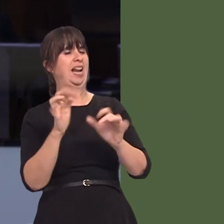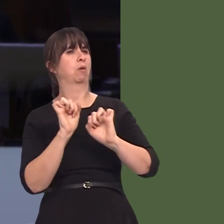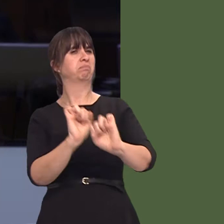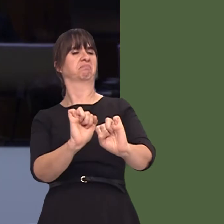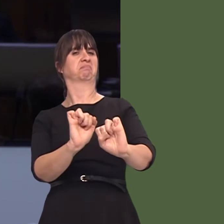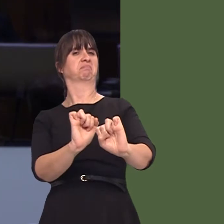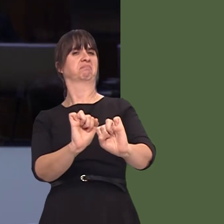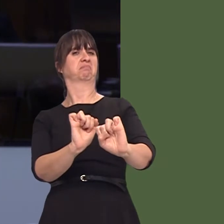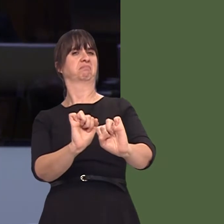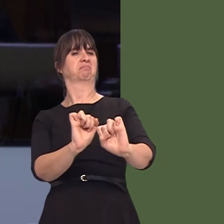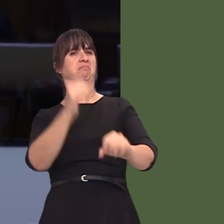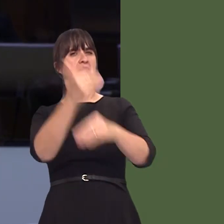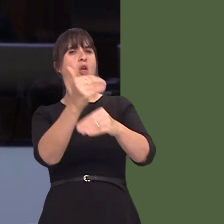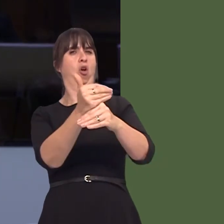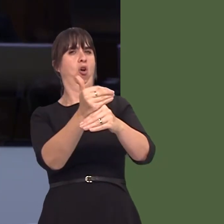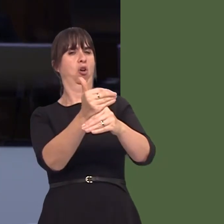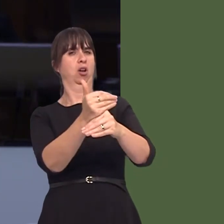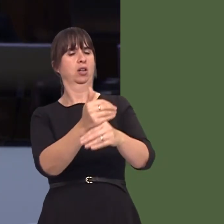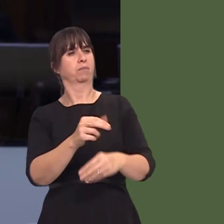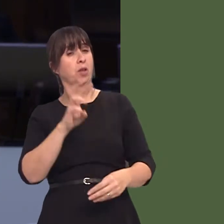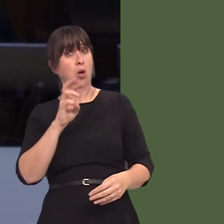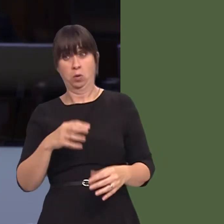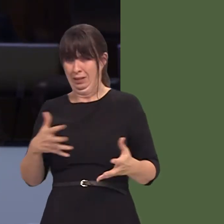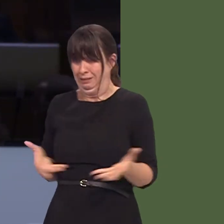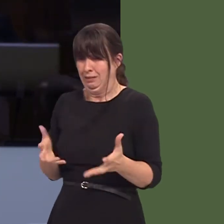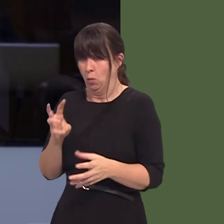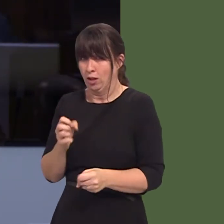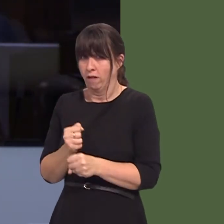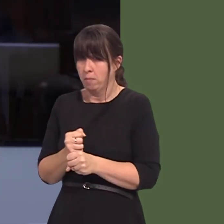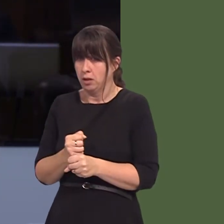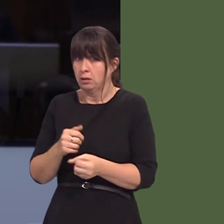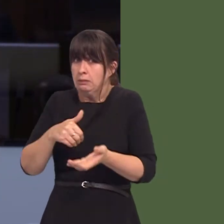Given that your Government is encouraging Welsh businesses to export to Iran, which